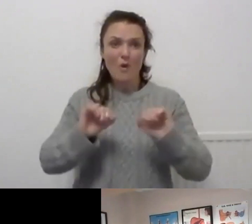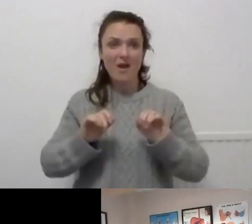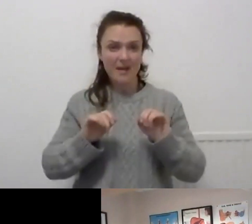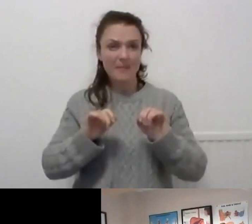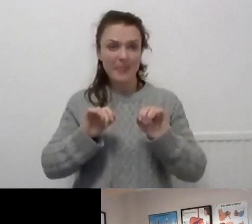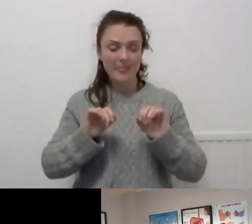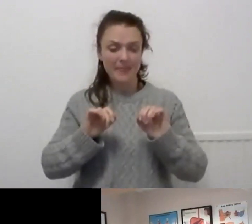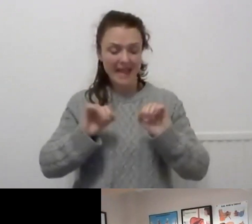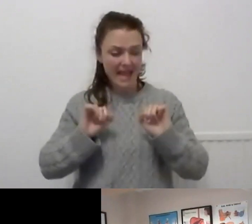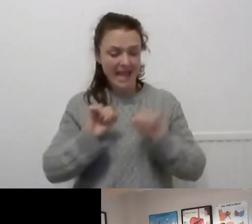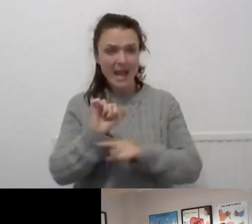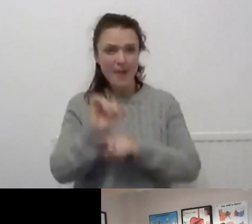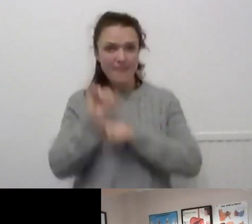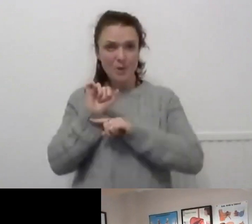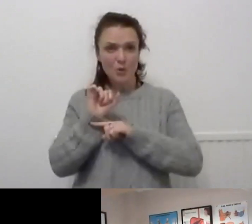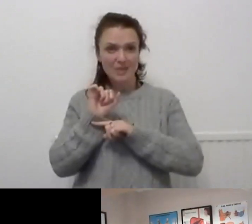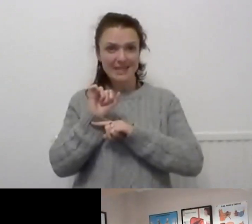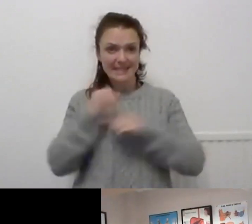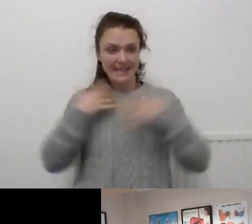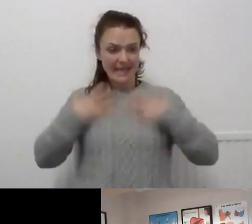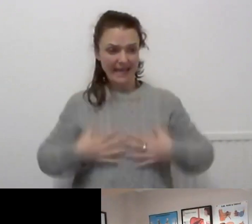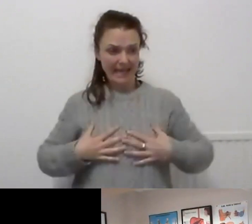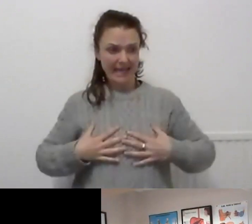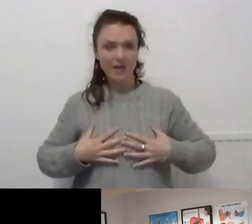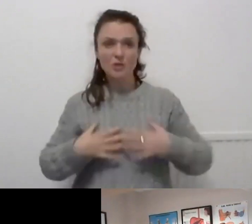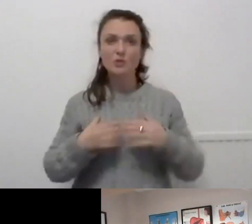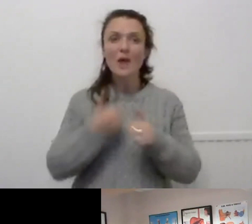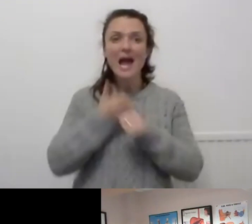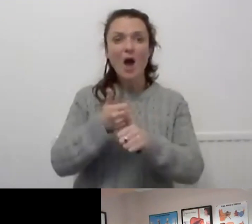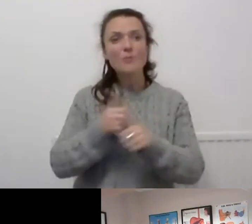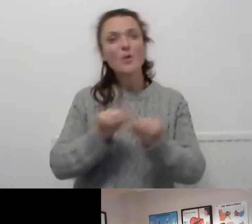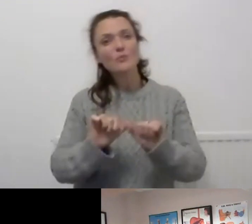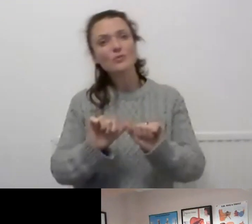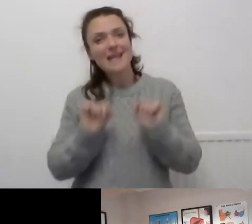that to your muscle for two or three days. And once the immune response has been stimulated,